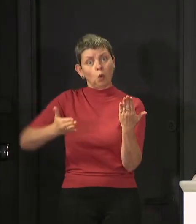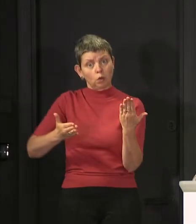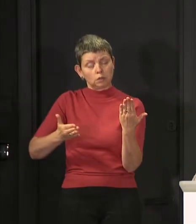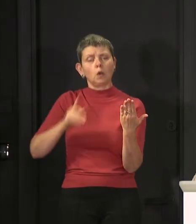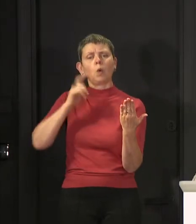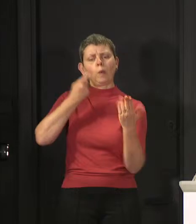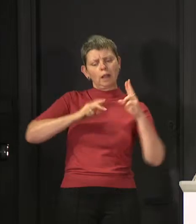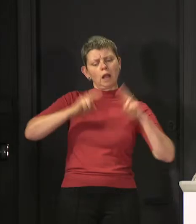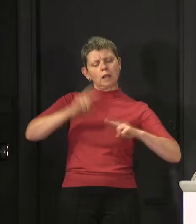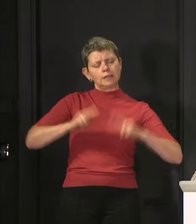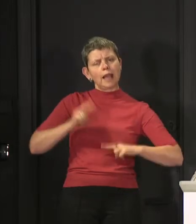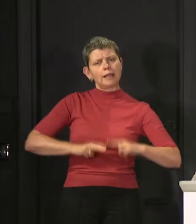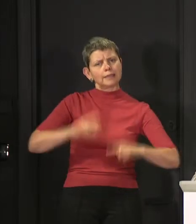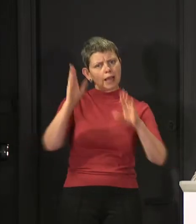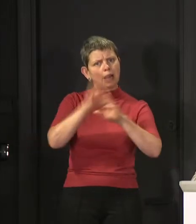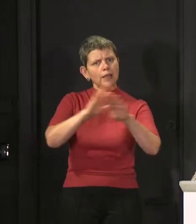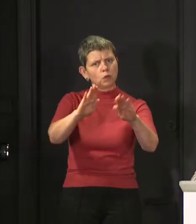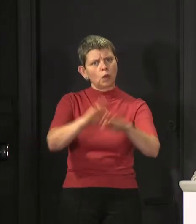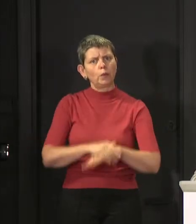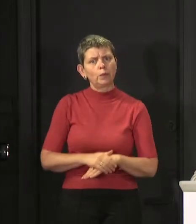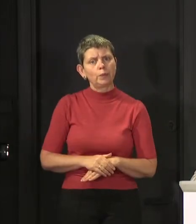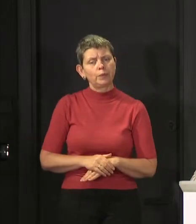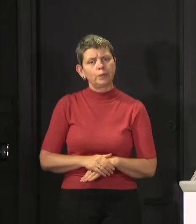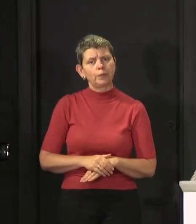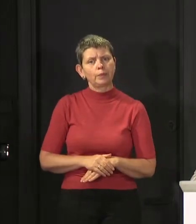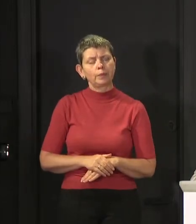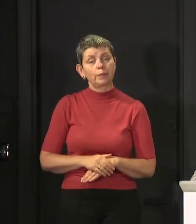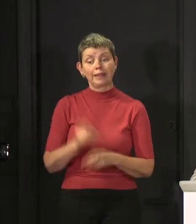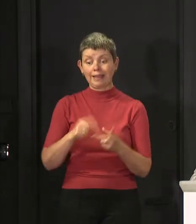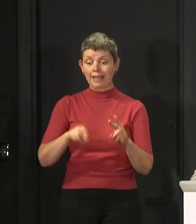And let me just end on this point. If I was to stand here right now just because it would